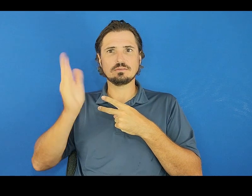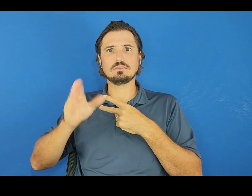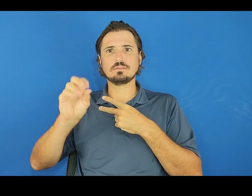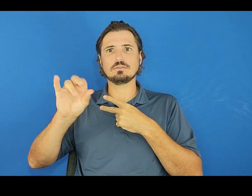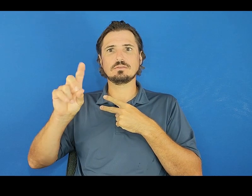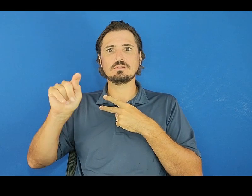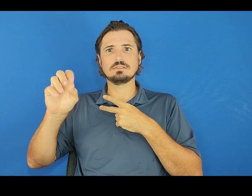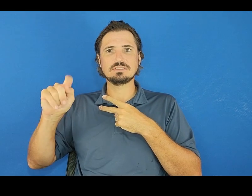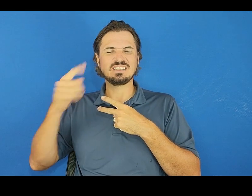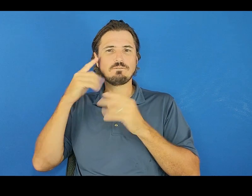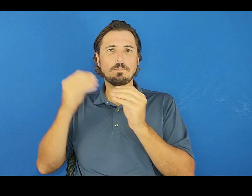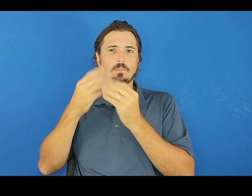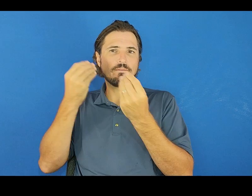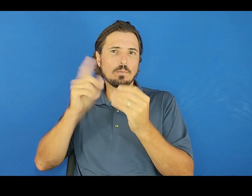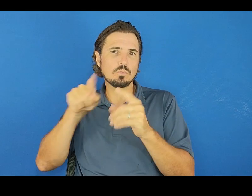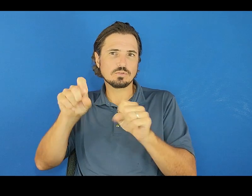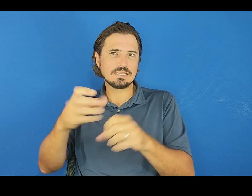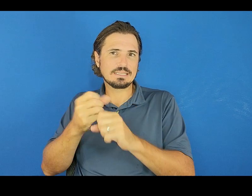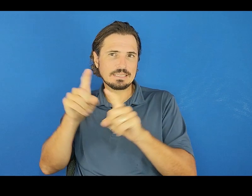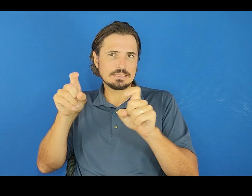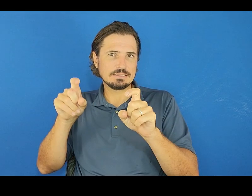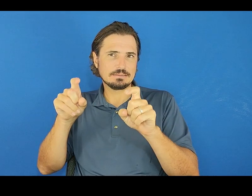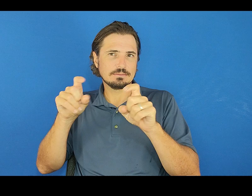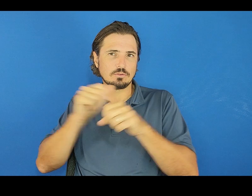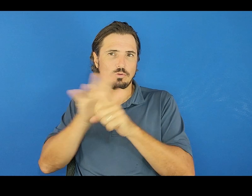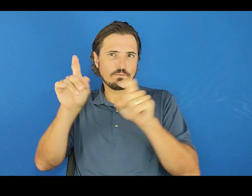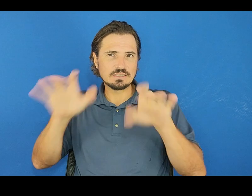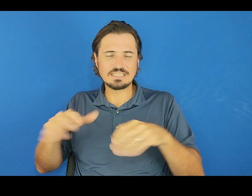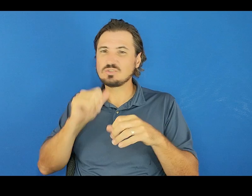Visit Kauai.gov/COVIDtest for details